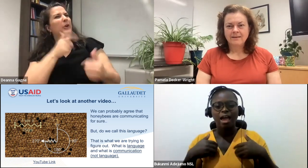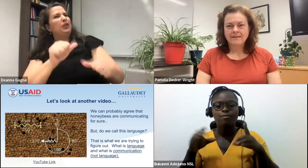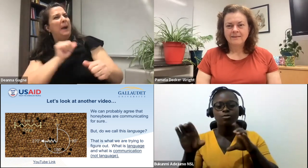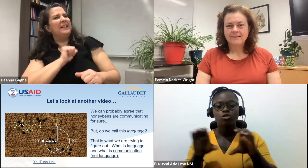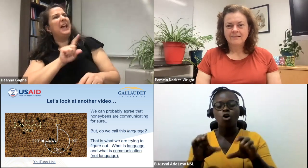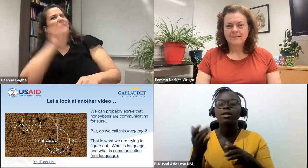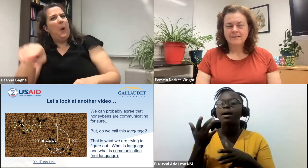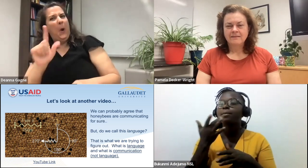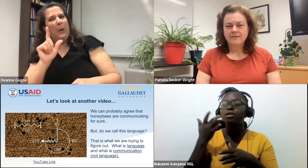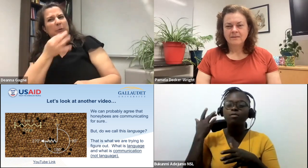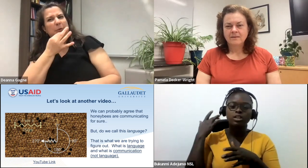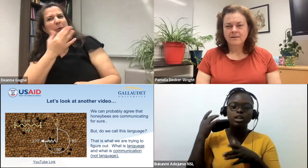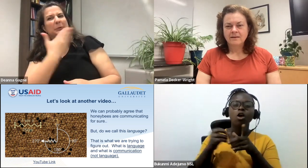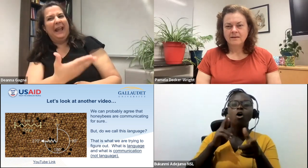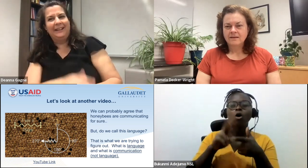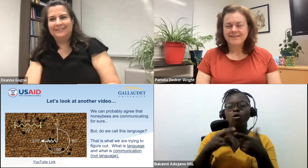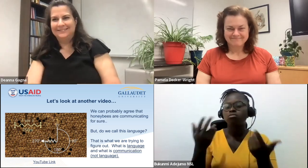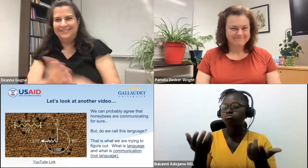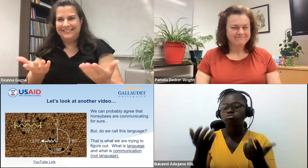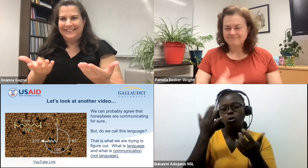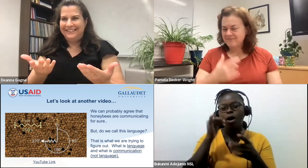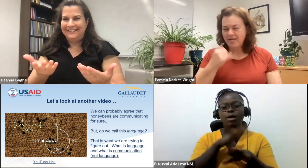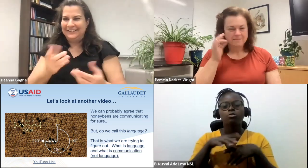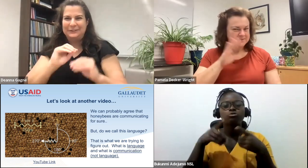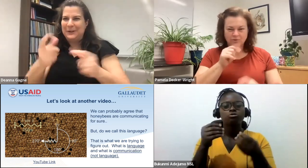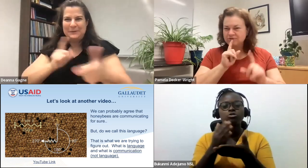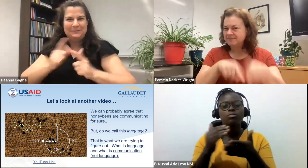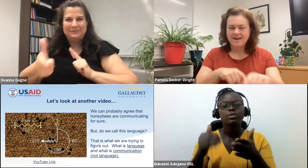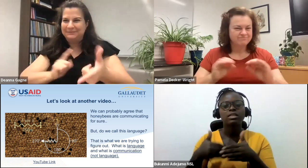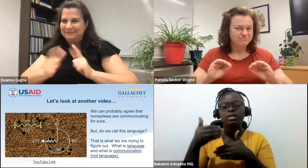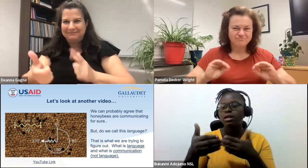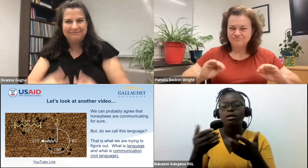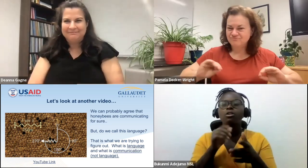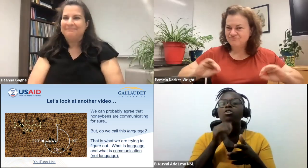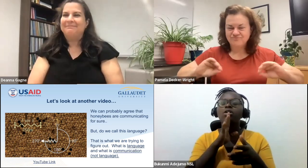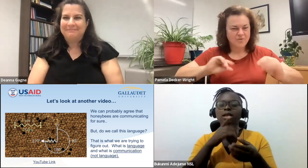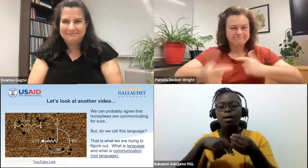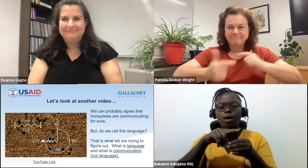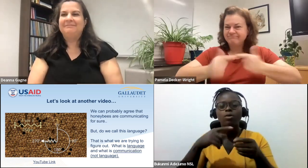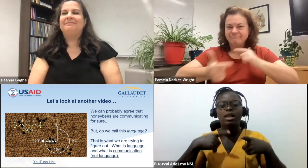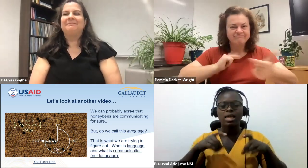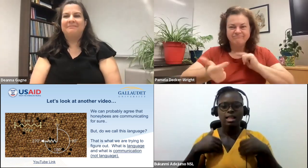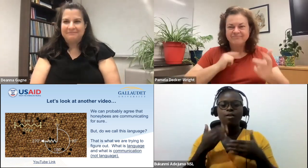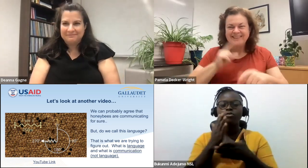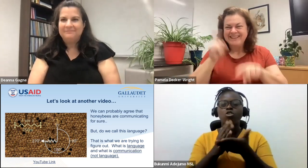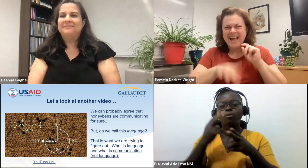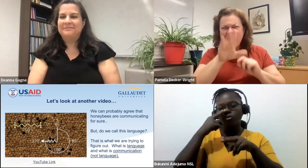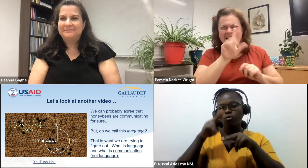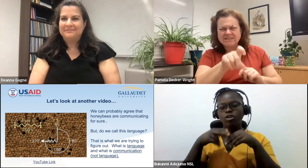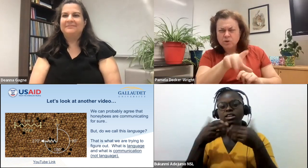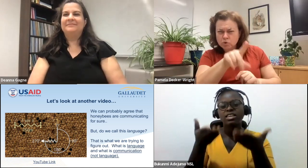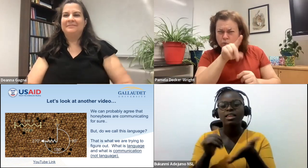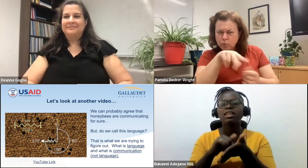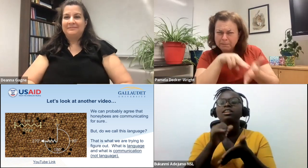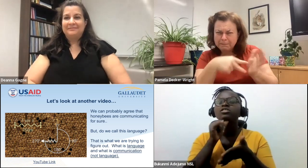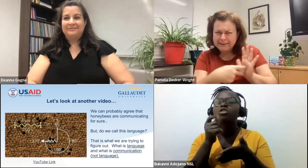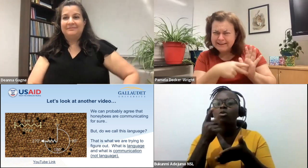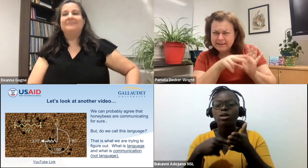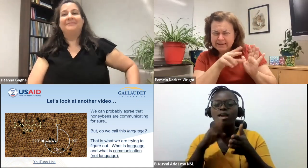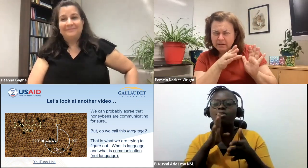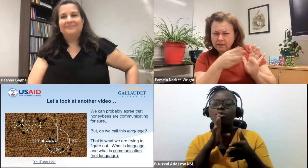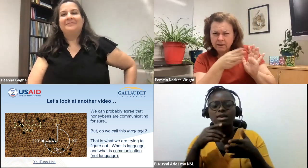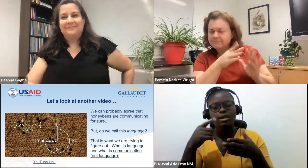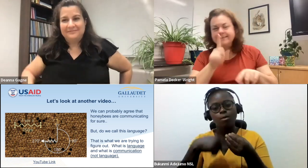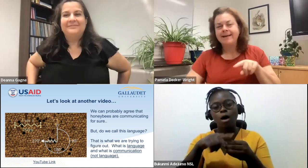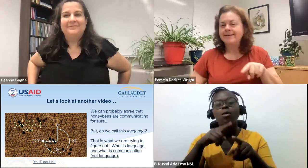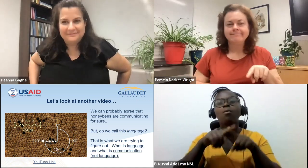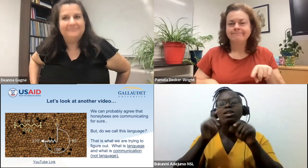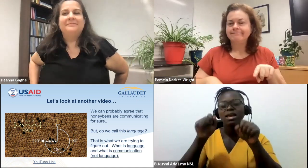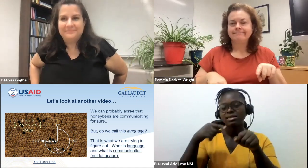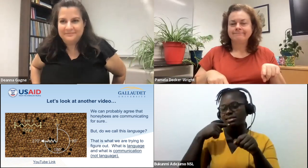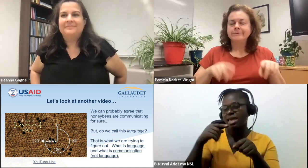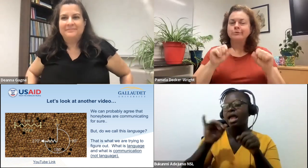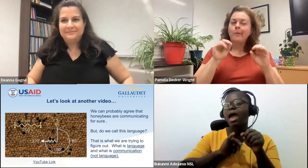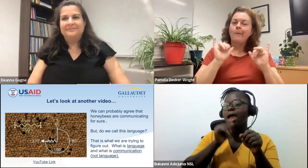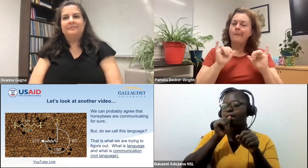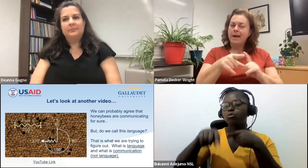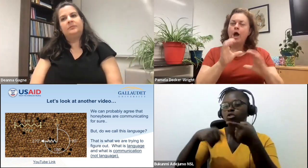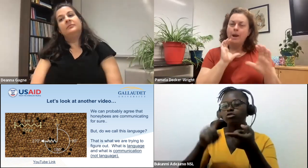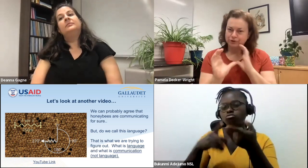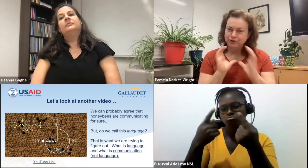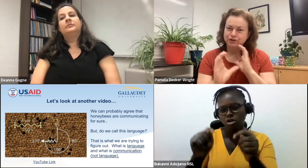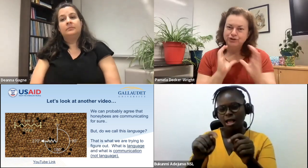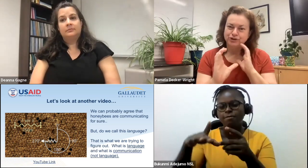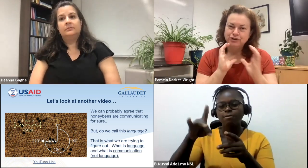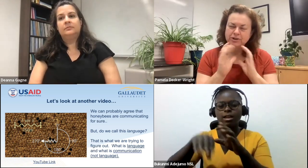right, and so they can't say you know what you know. I'm gonna go try and find that to hunting myself. They don't have that kind of communication interchange. That's right. They don't have that interchange, or they can't ask for clarification like, what did you say? What does that mean?